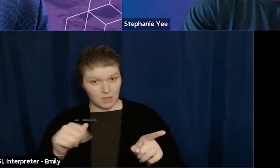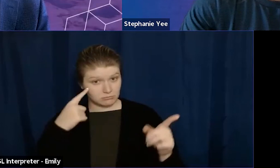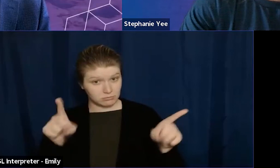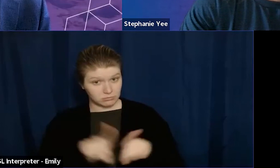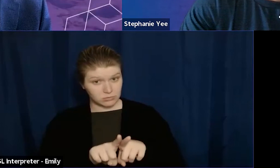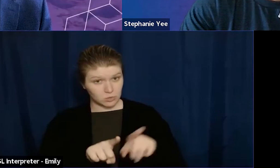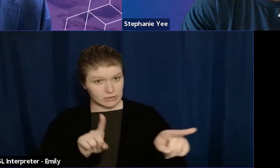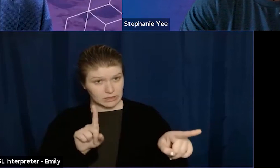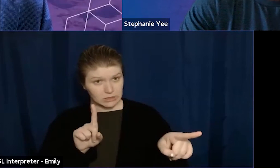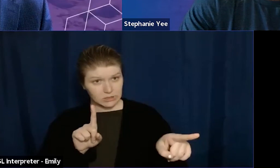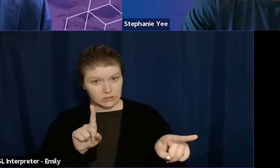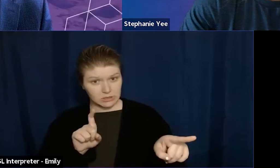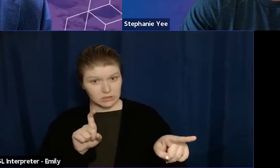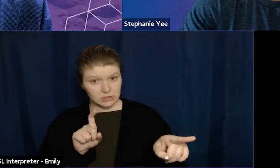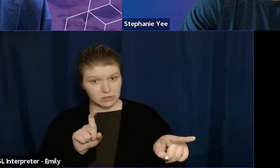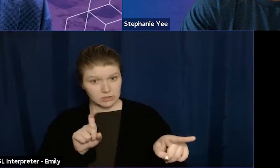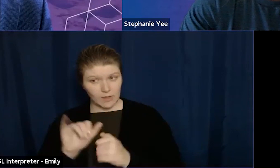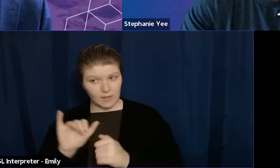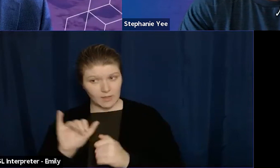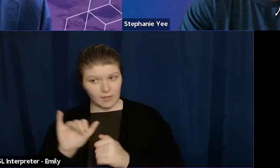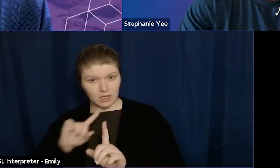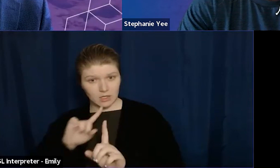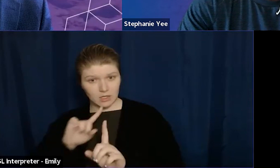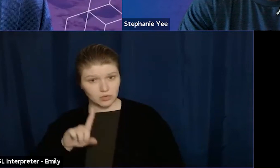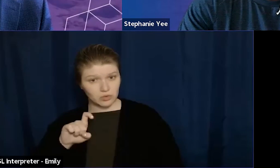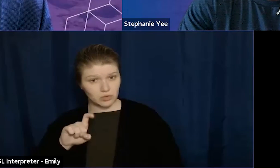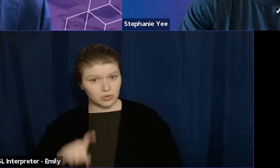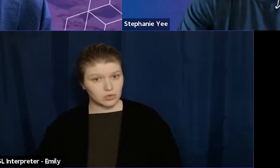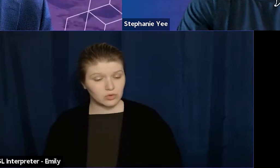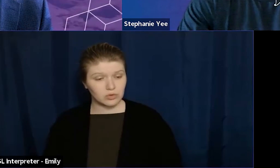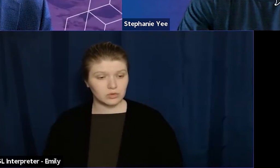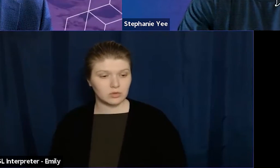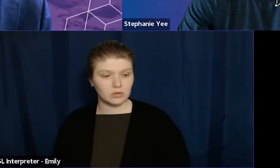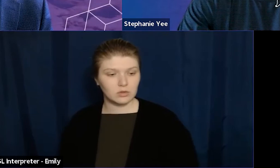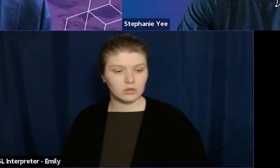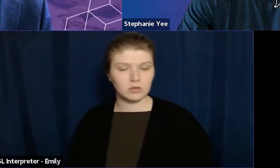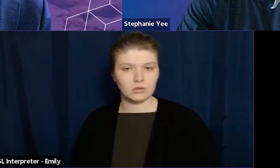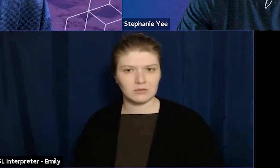Hope that question I hope to answer this question.